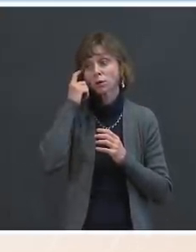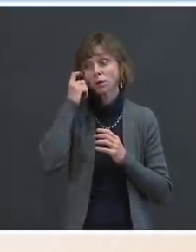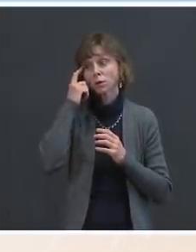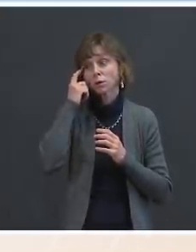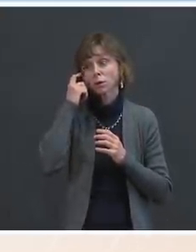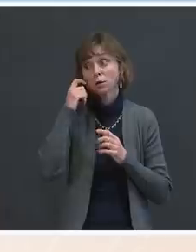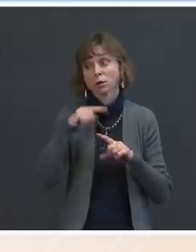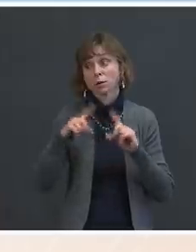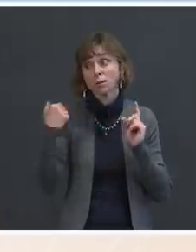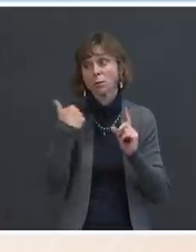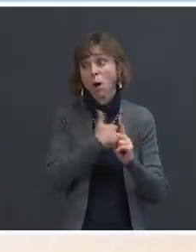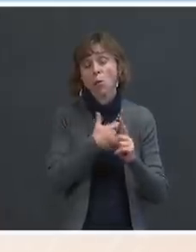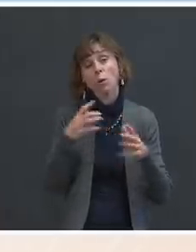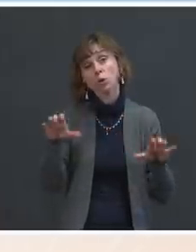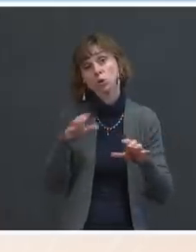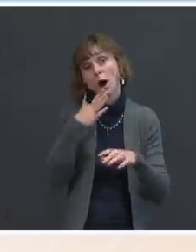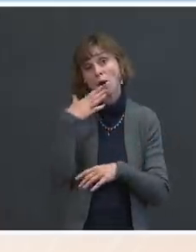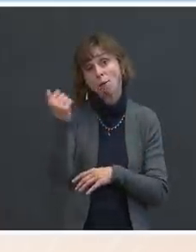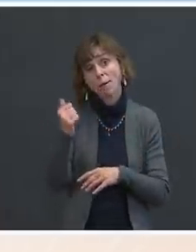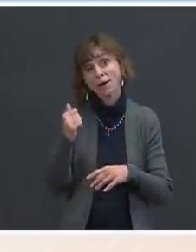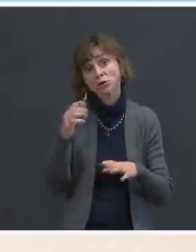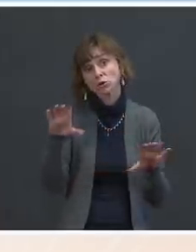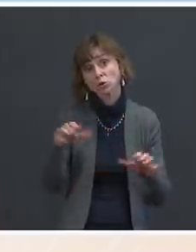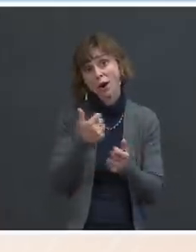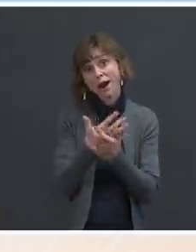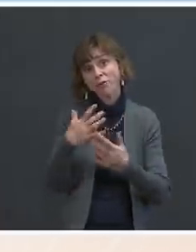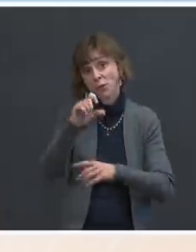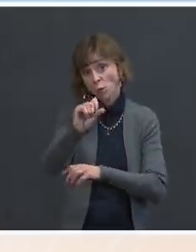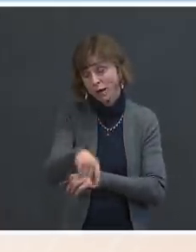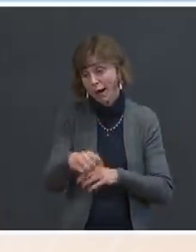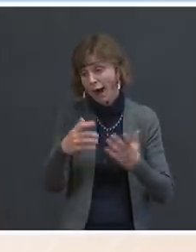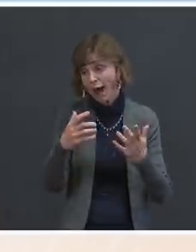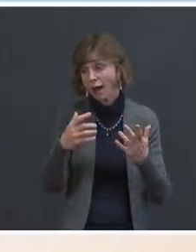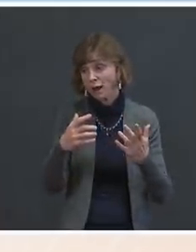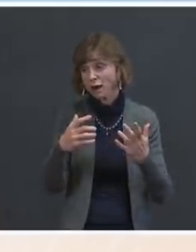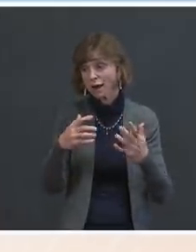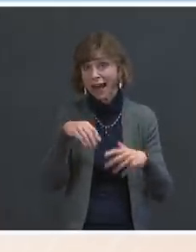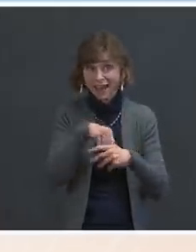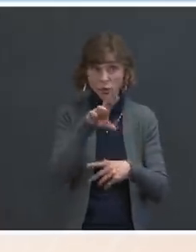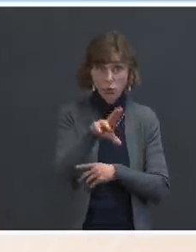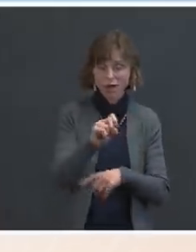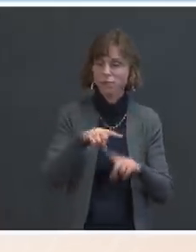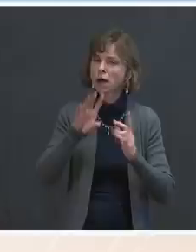at each end of this -- in the United States, but especially in Central America and Mexico --